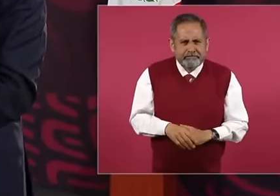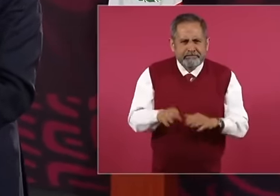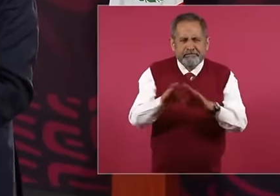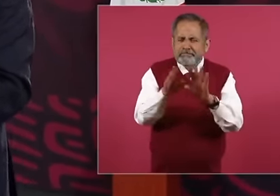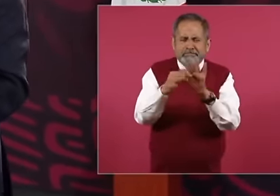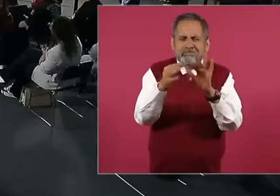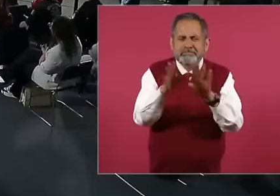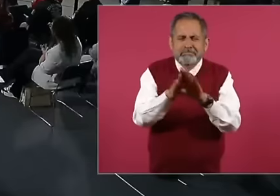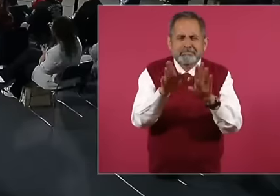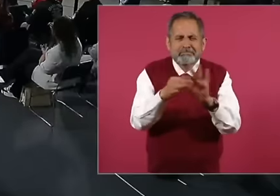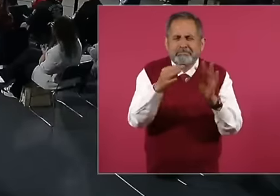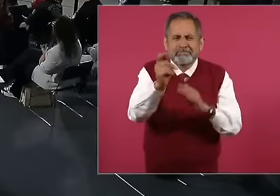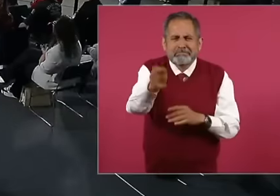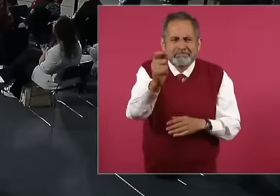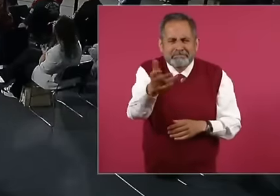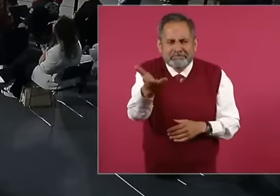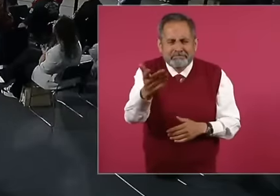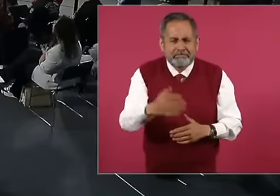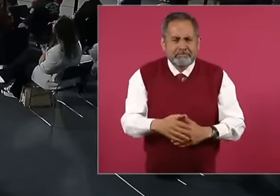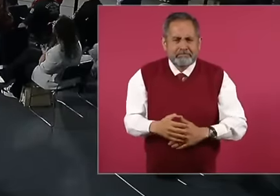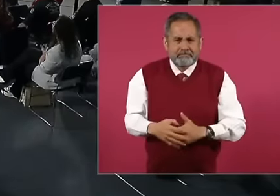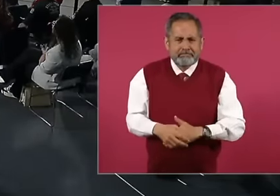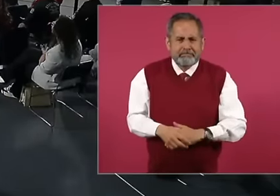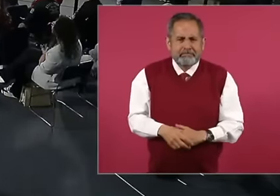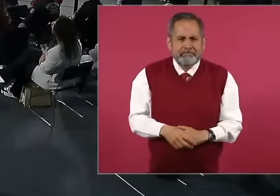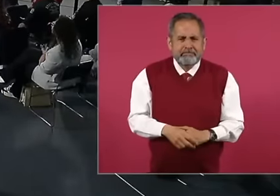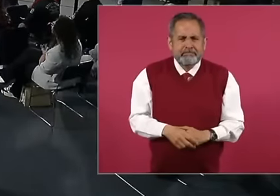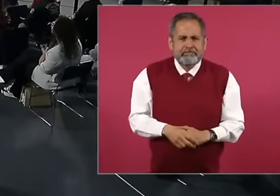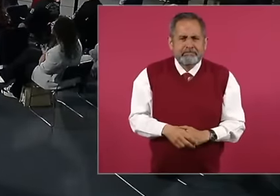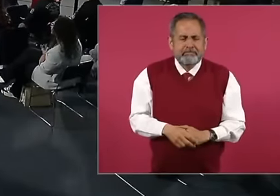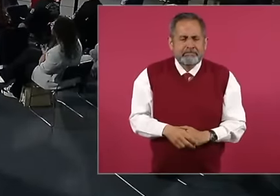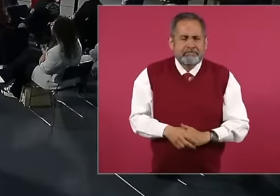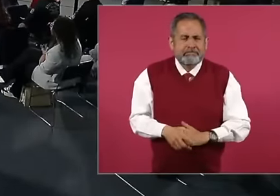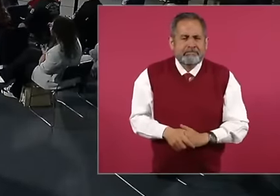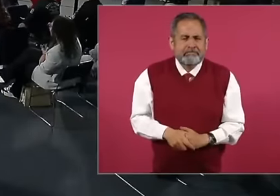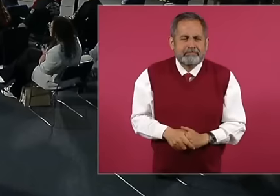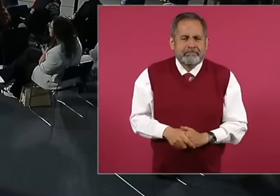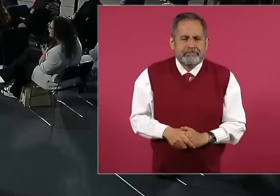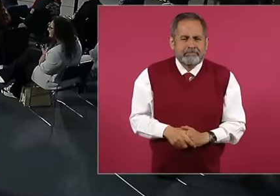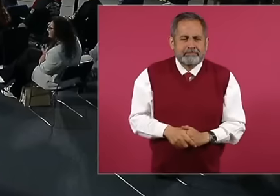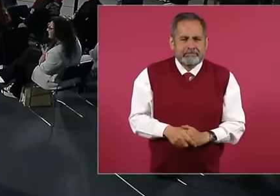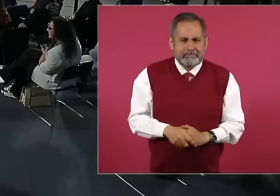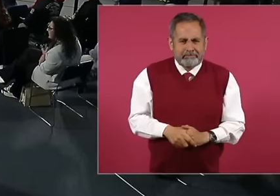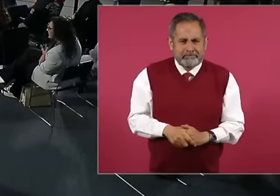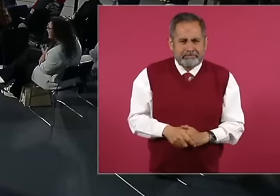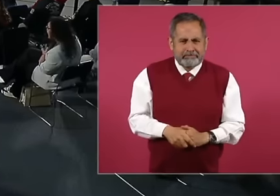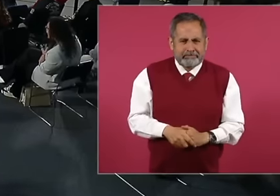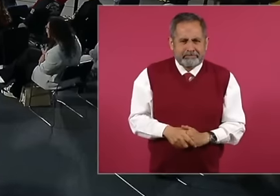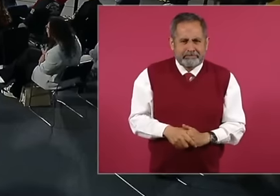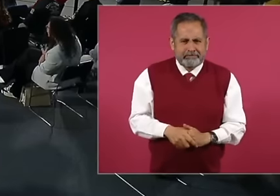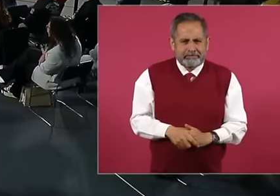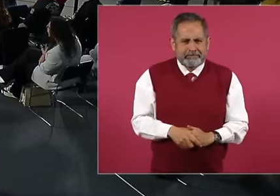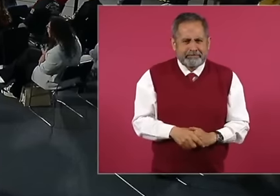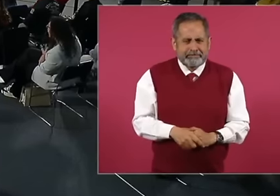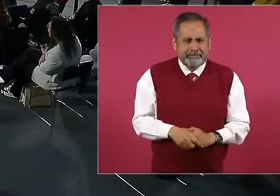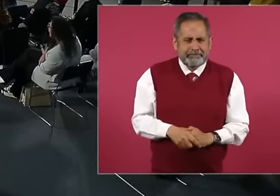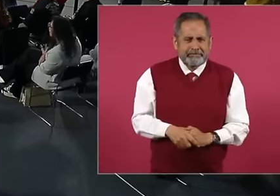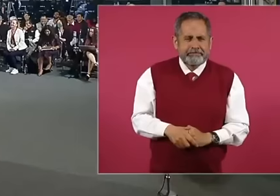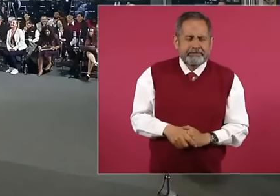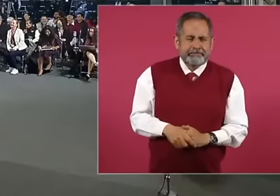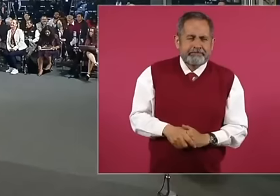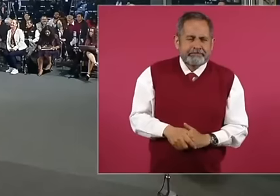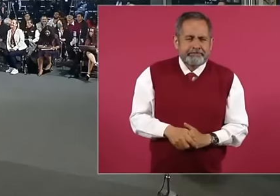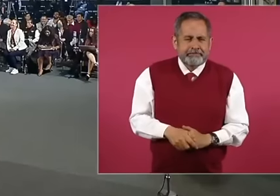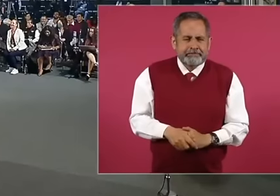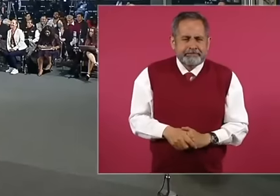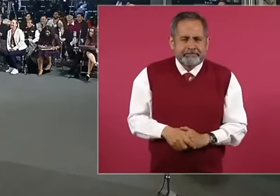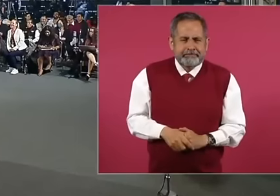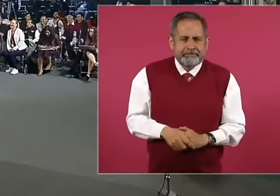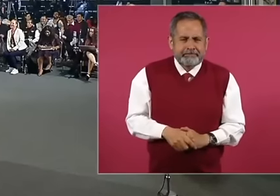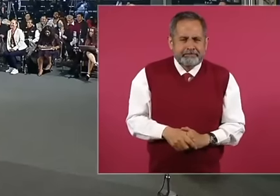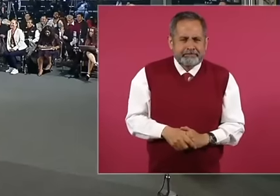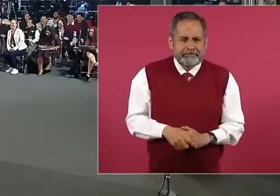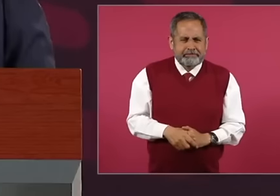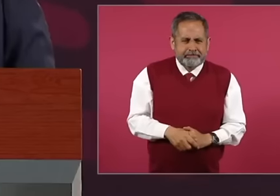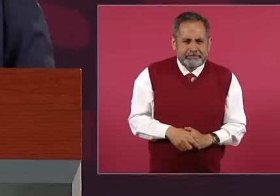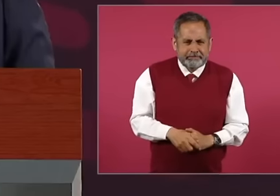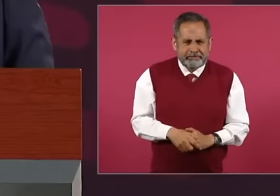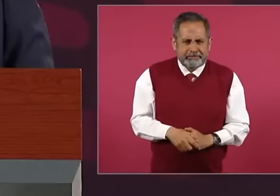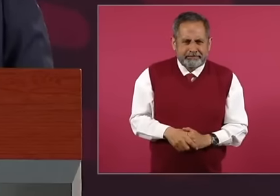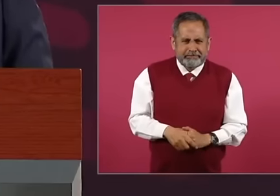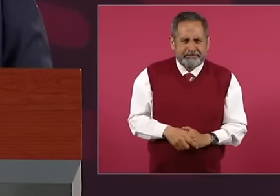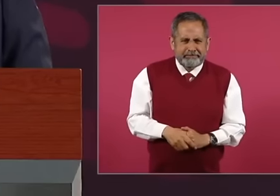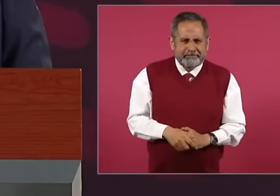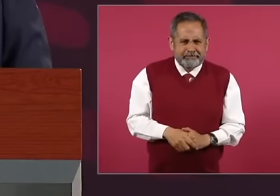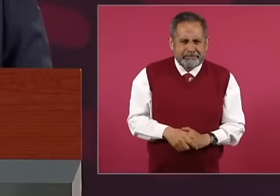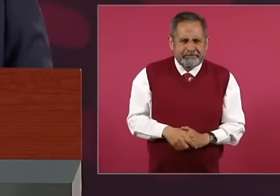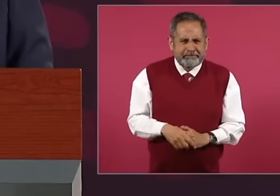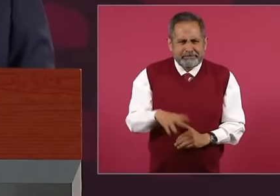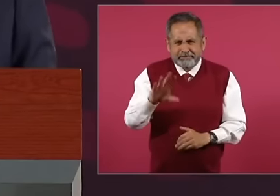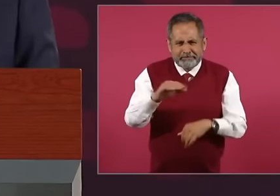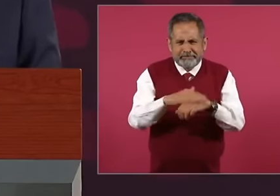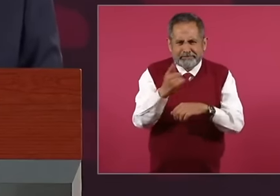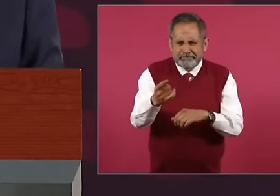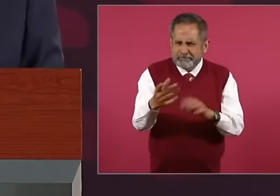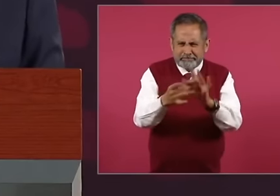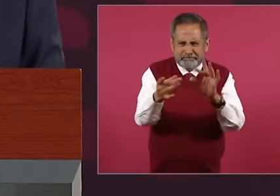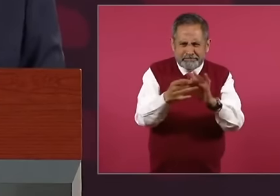that once you you what information do you have No but this Why don't